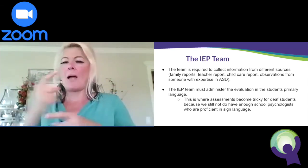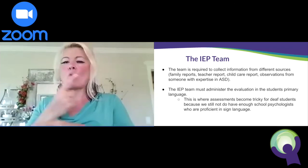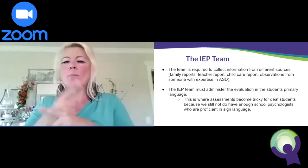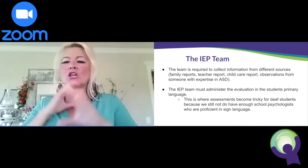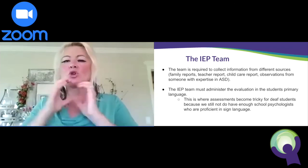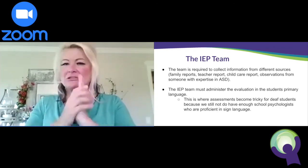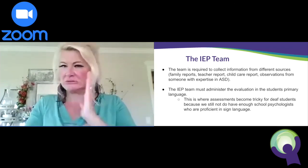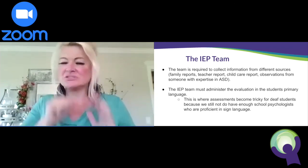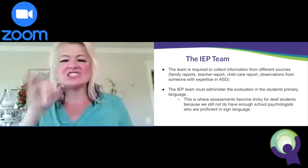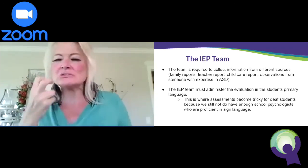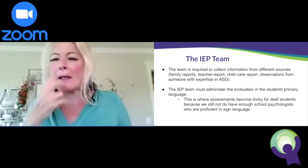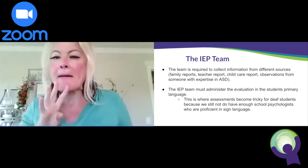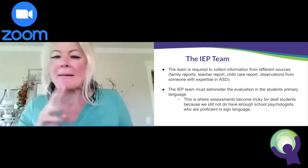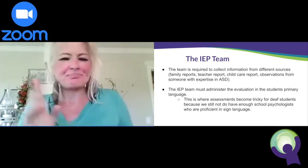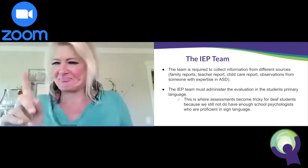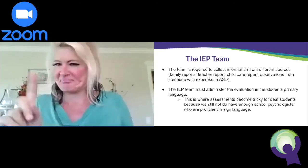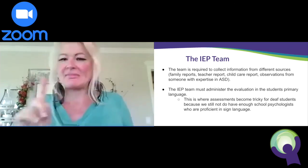Maybe it's for the appropriate communication